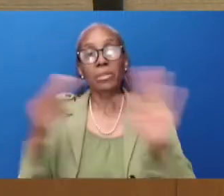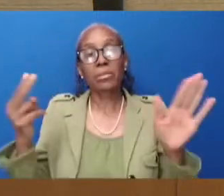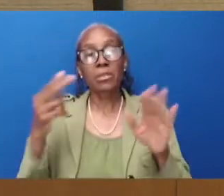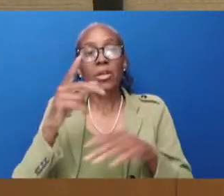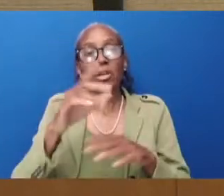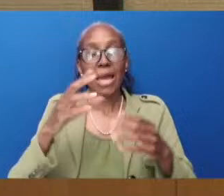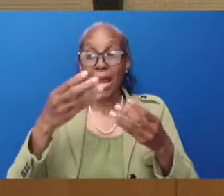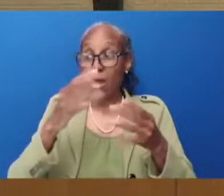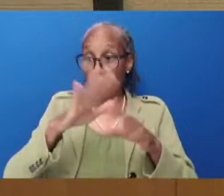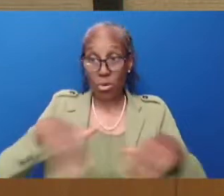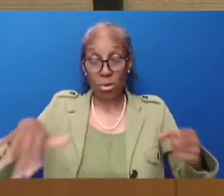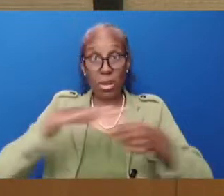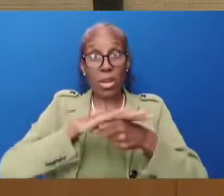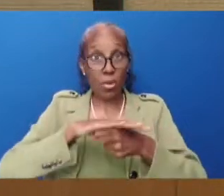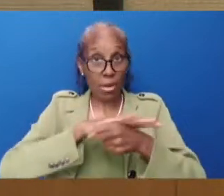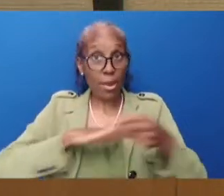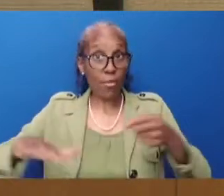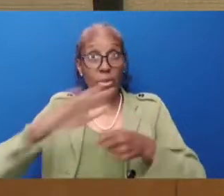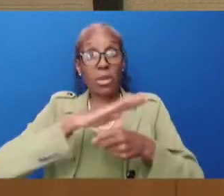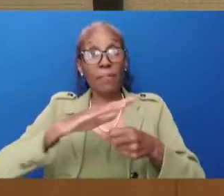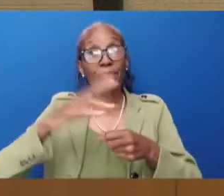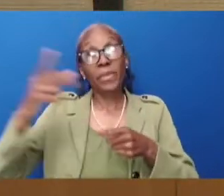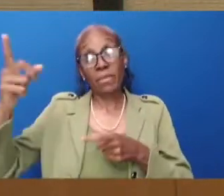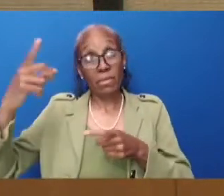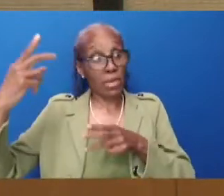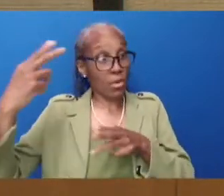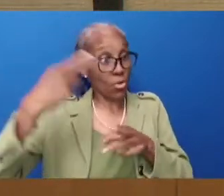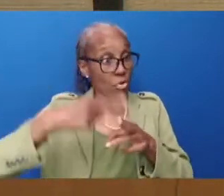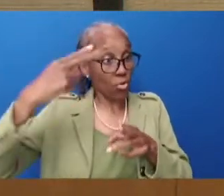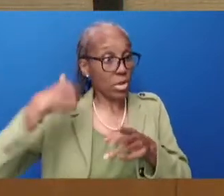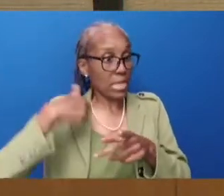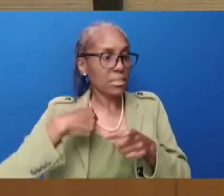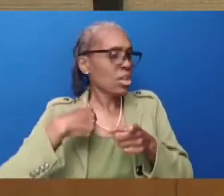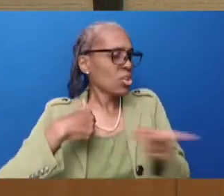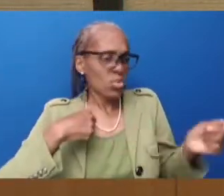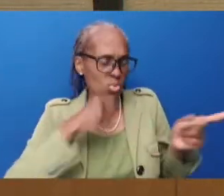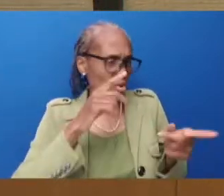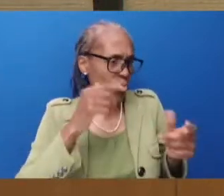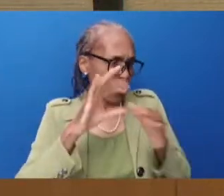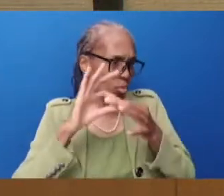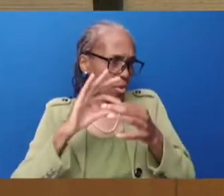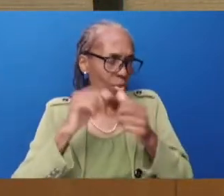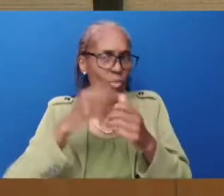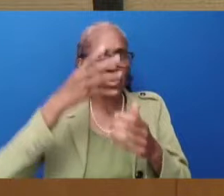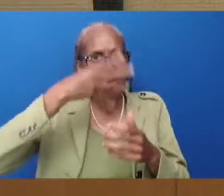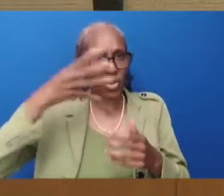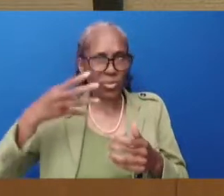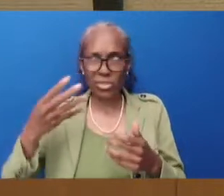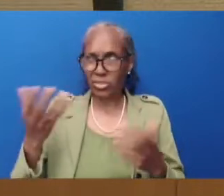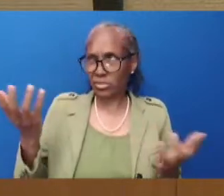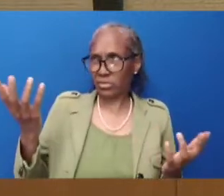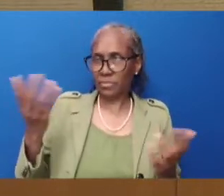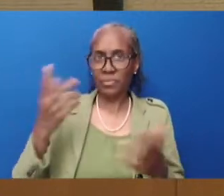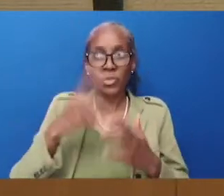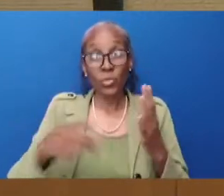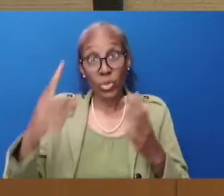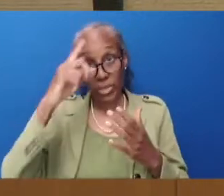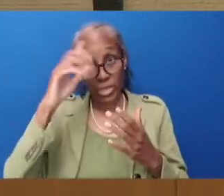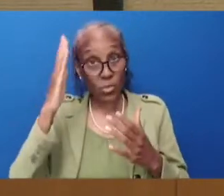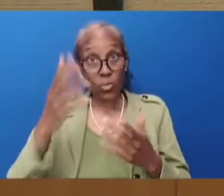OUR BACK BY LABELING HE IS A